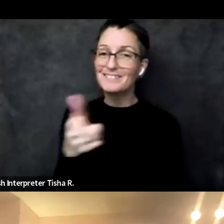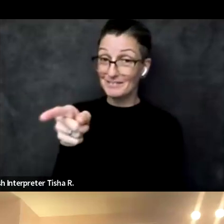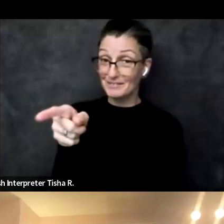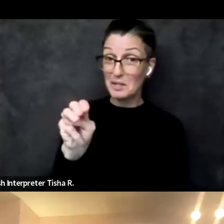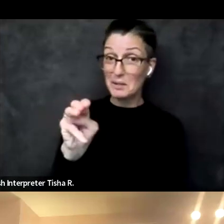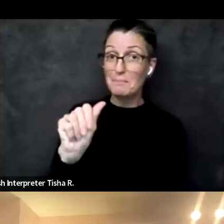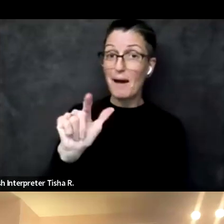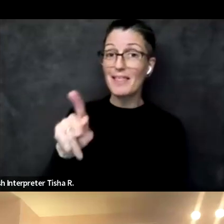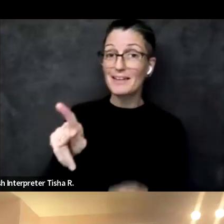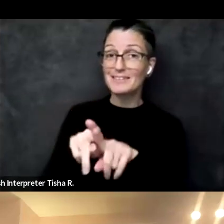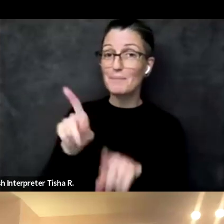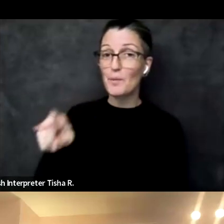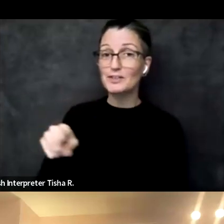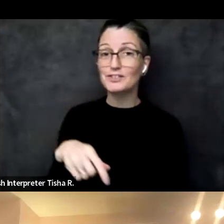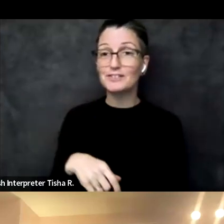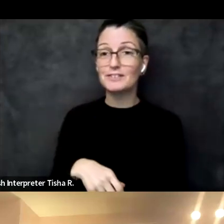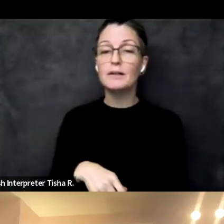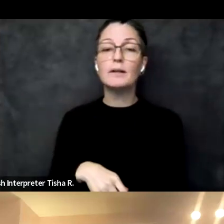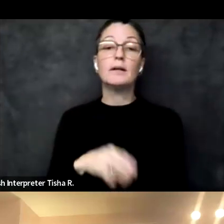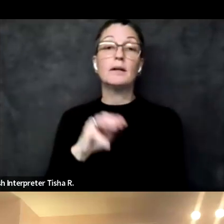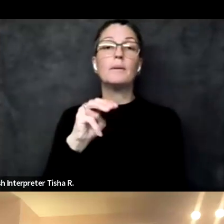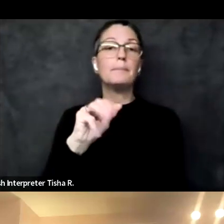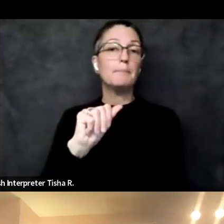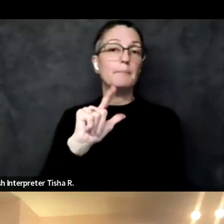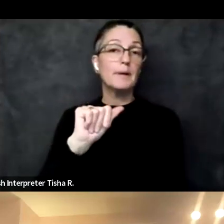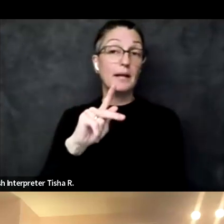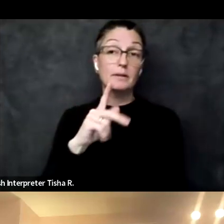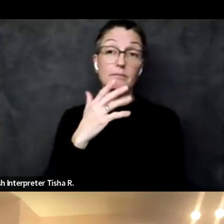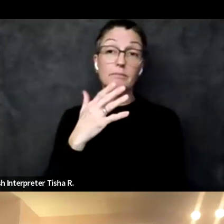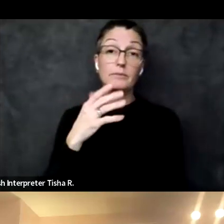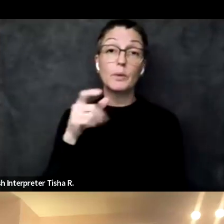I think some words of wisdom from my dad